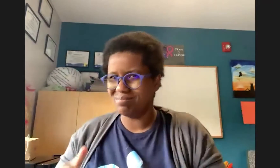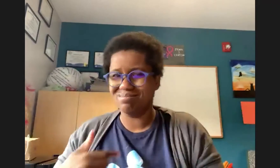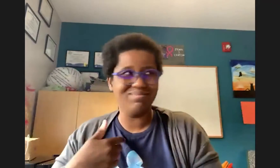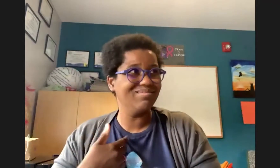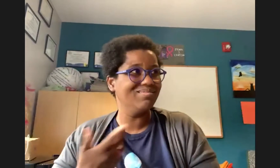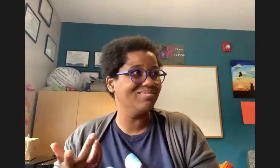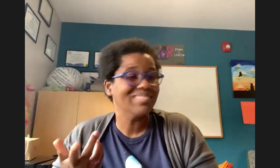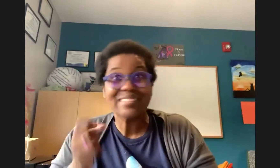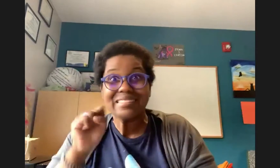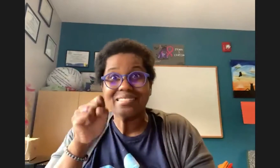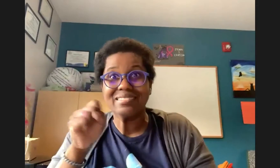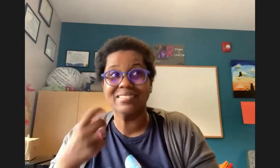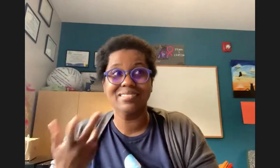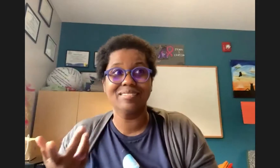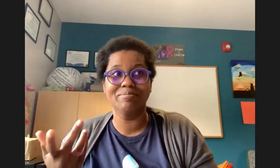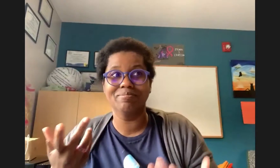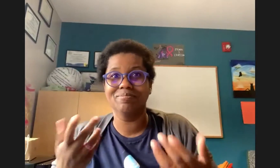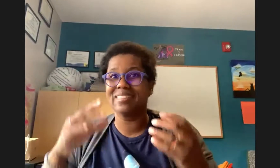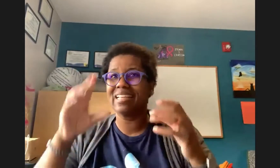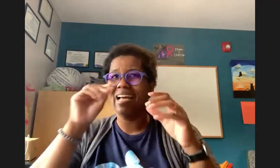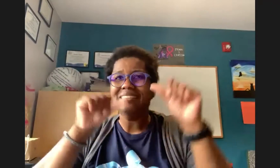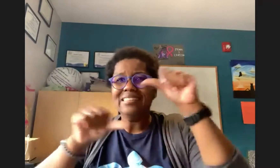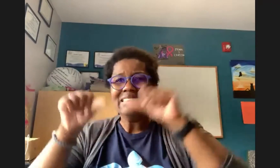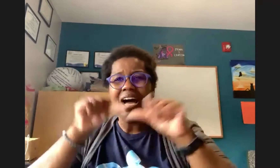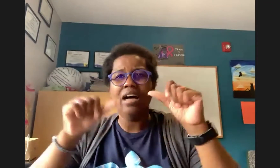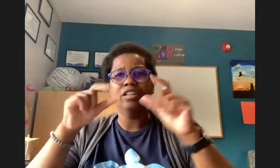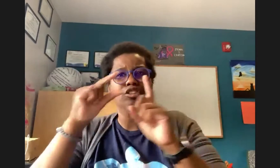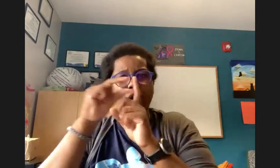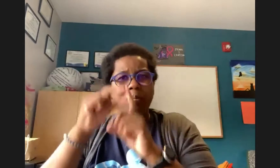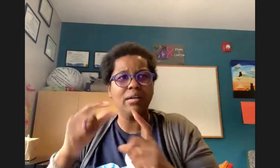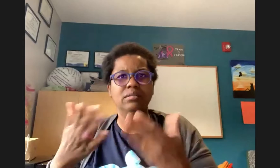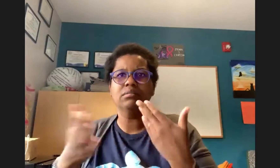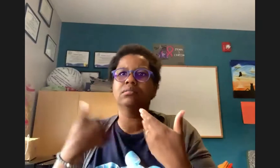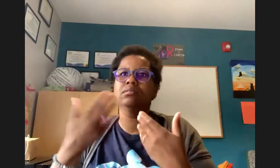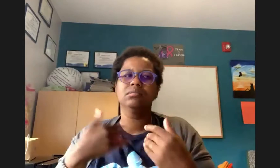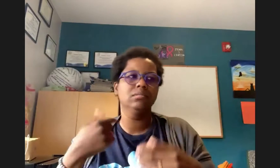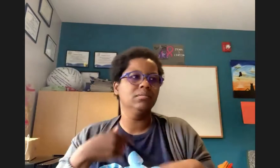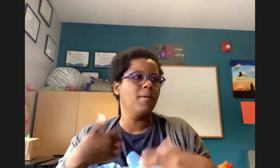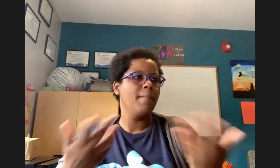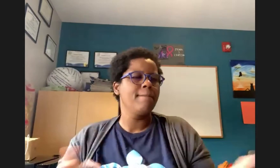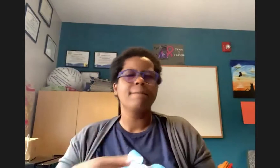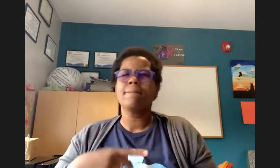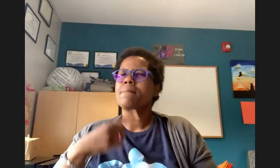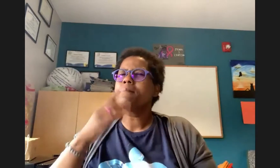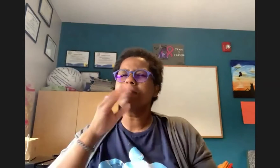I really, you know, wasn't as interested in that. The scientific terminology was easy for me,